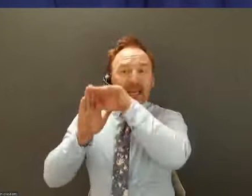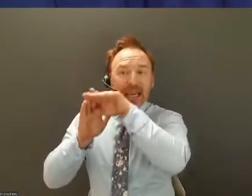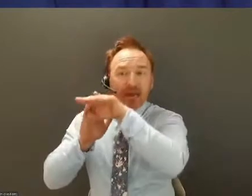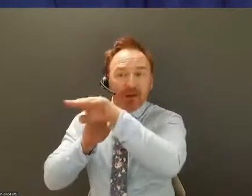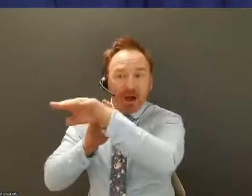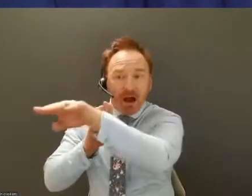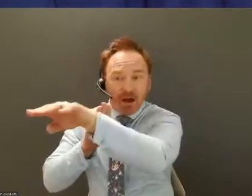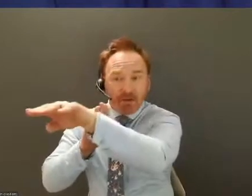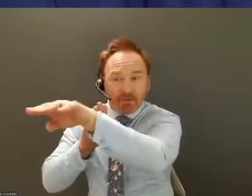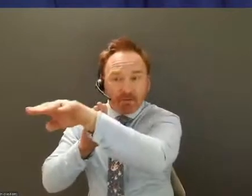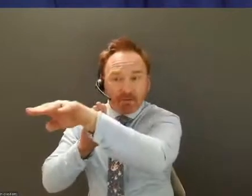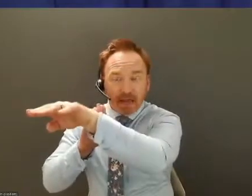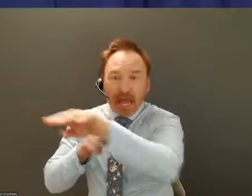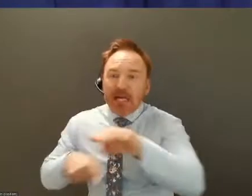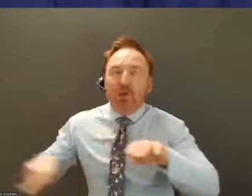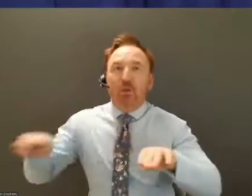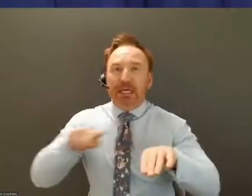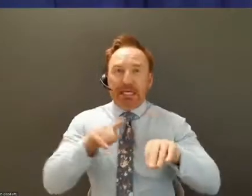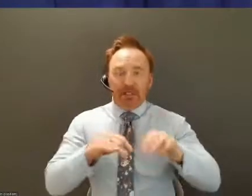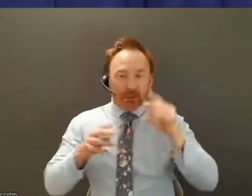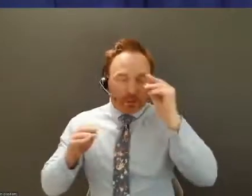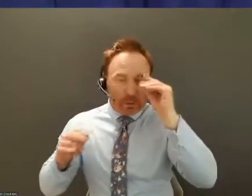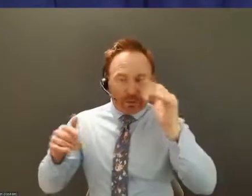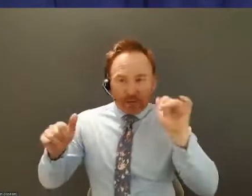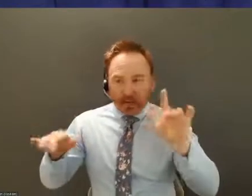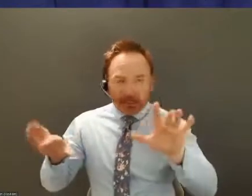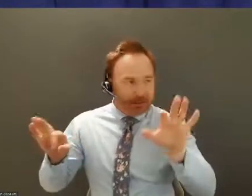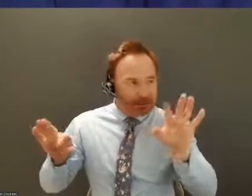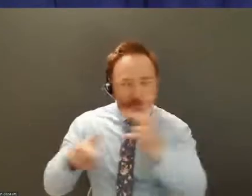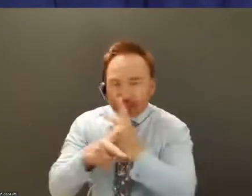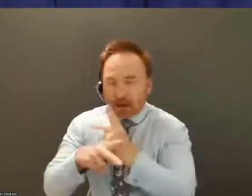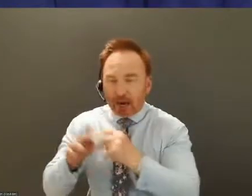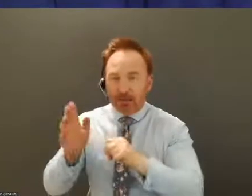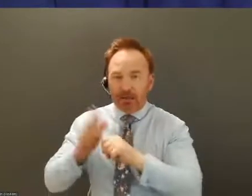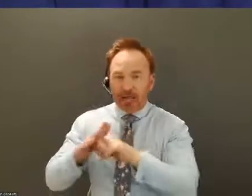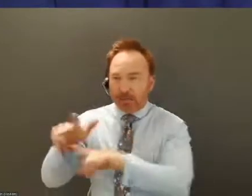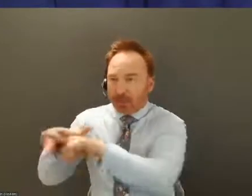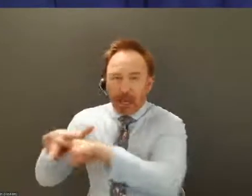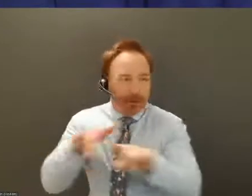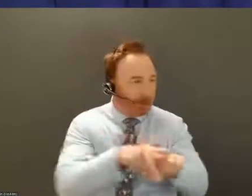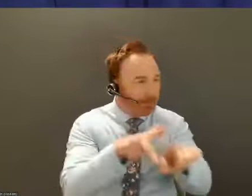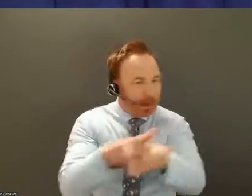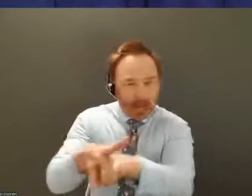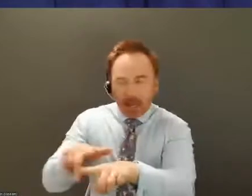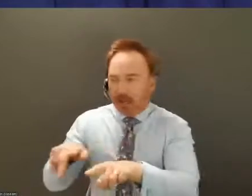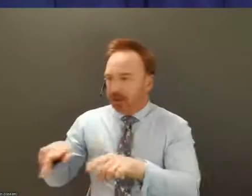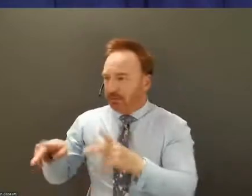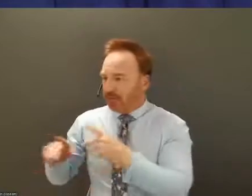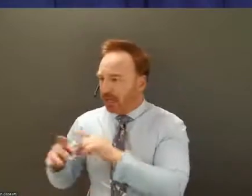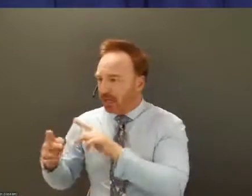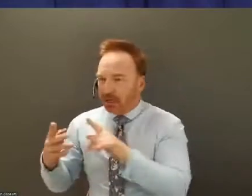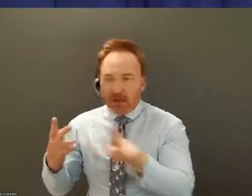No gathering or parties. That means now is not the time